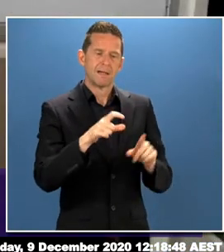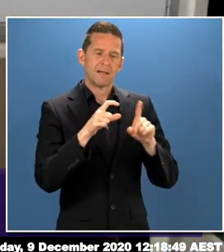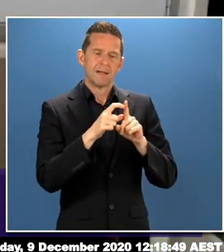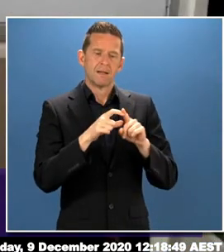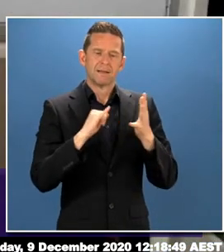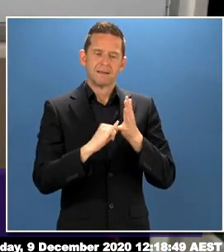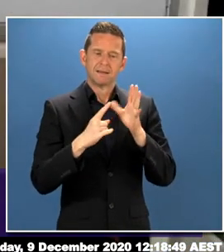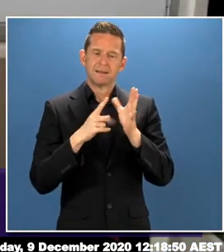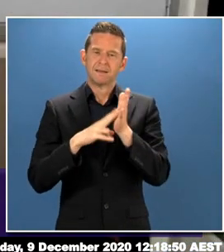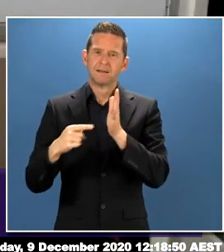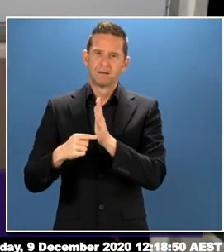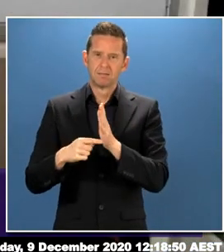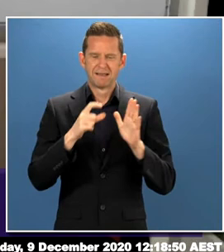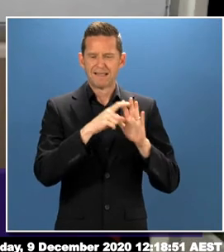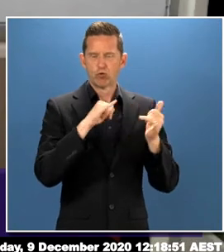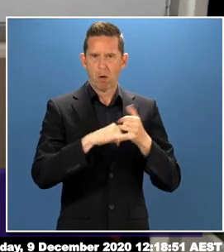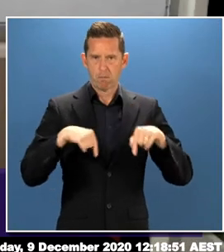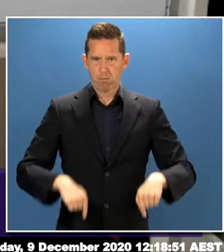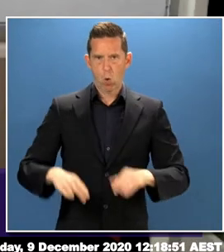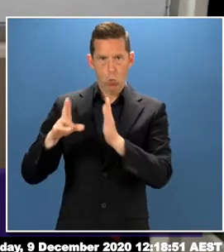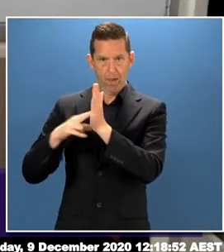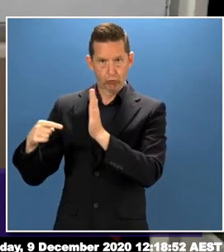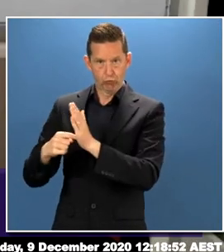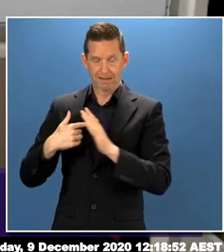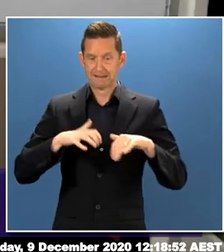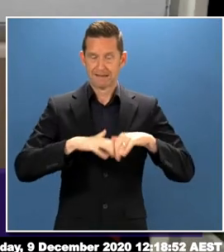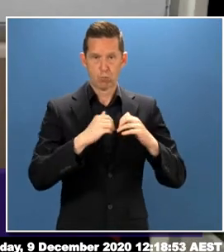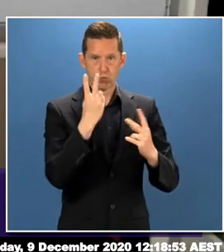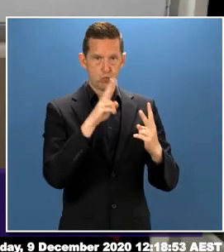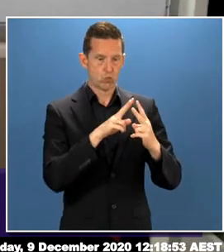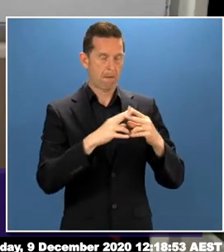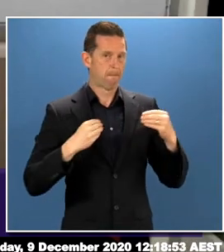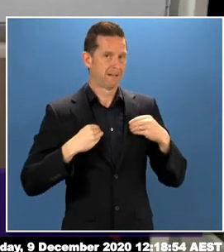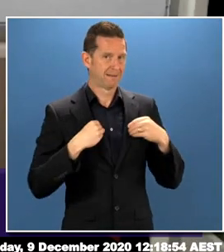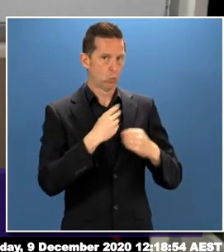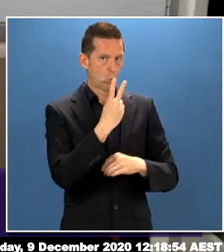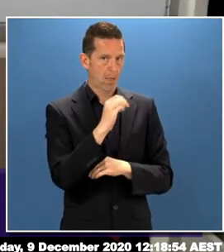started two social enterprises in 2013. One was a container deposit